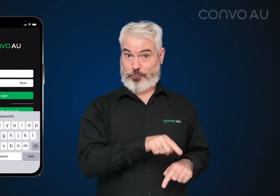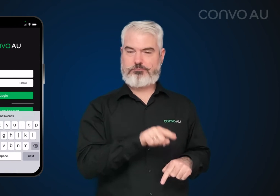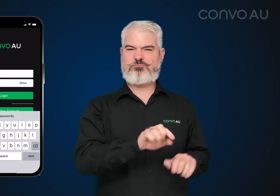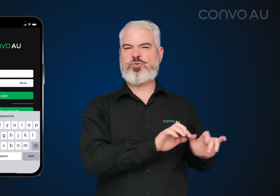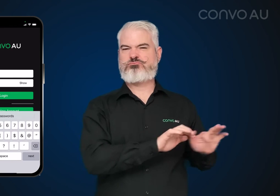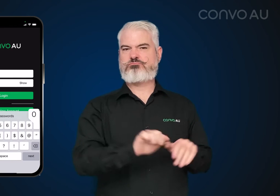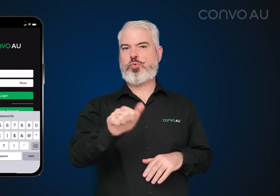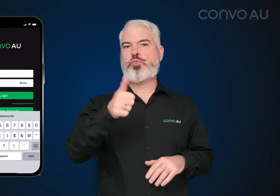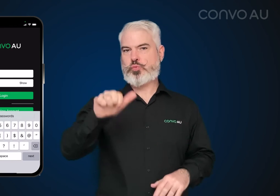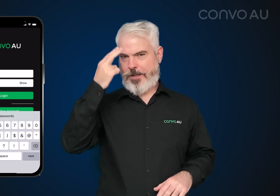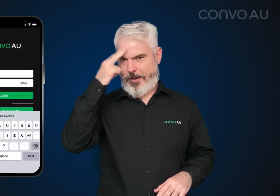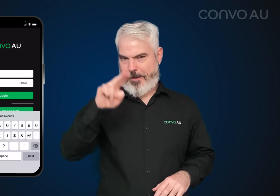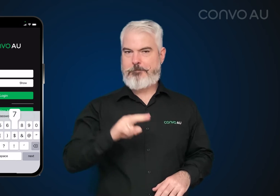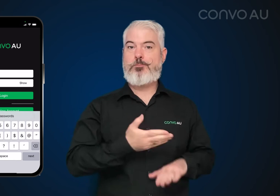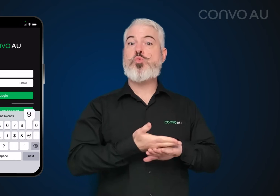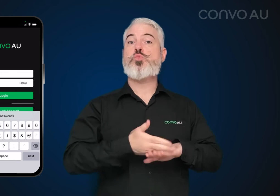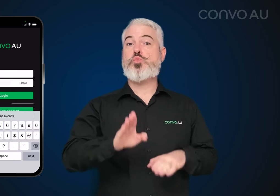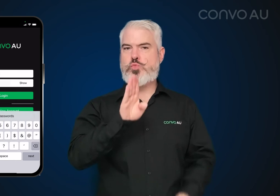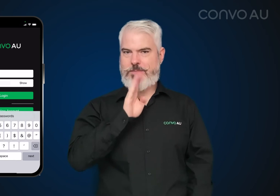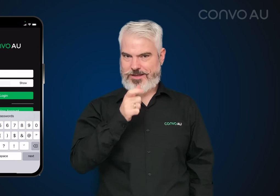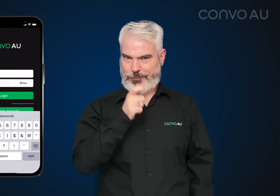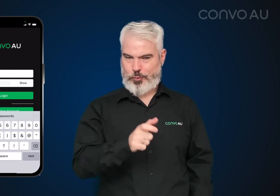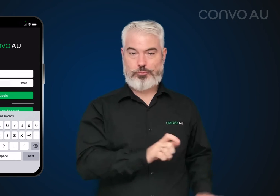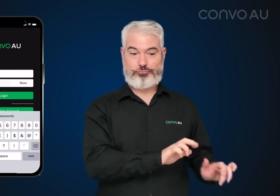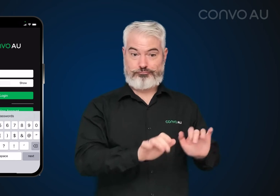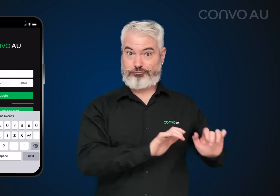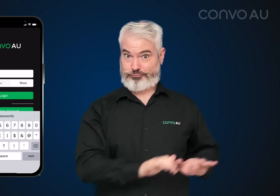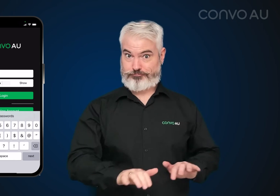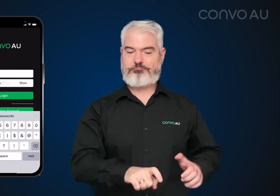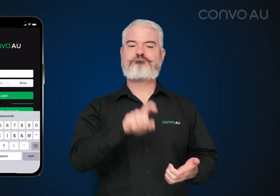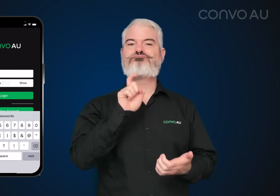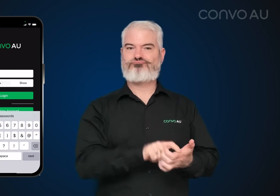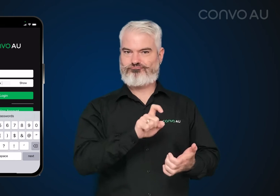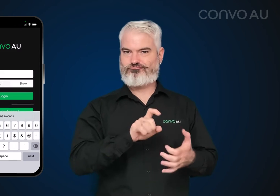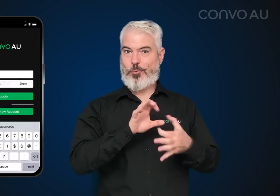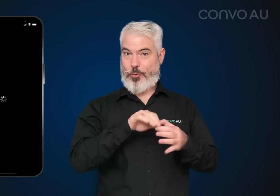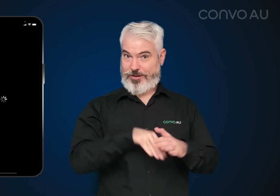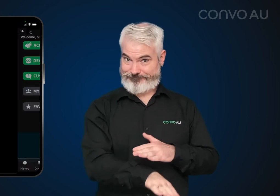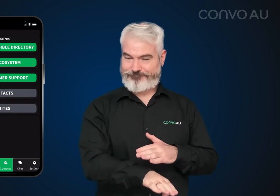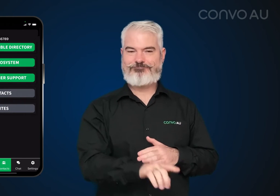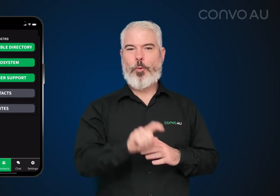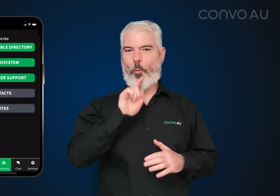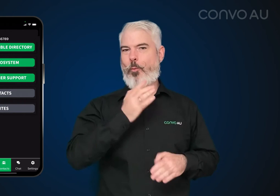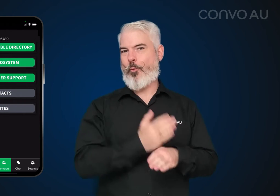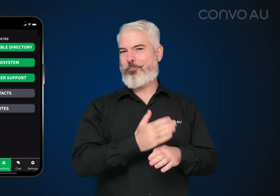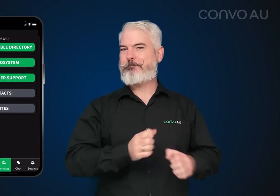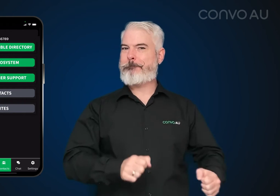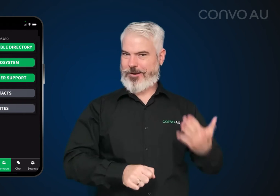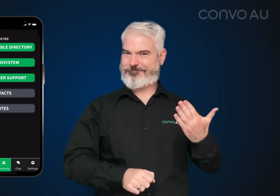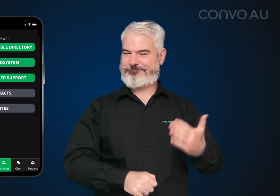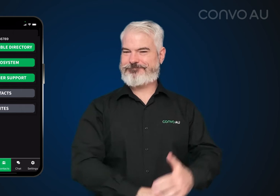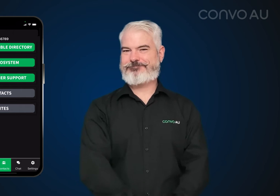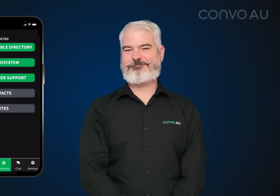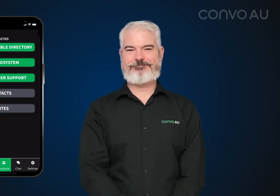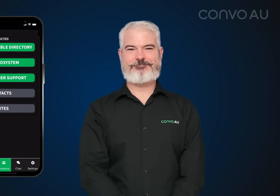Enter your username and new password and you should be able to log in.